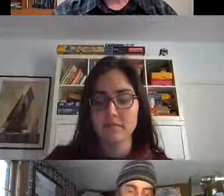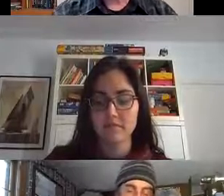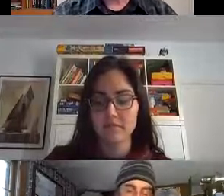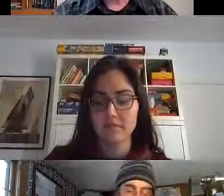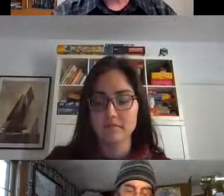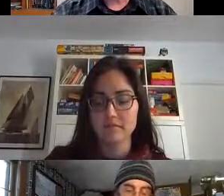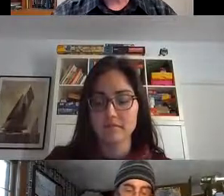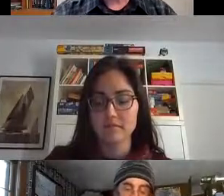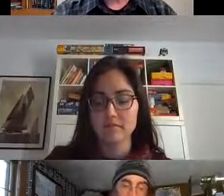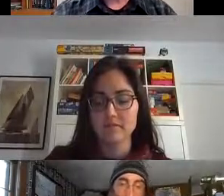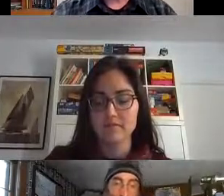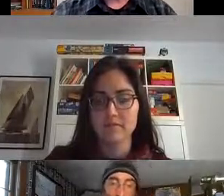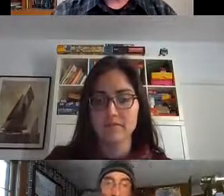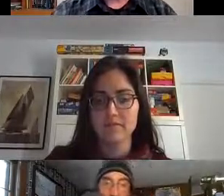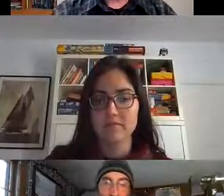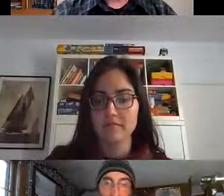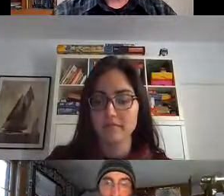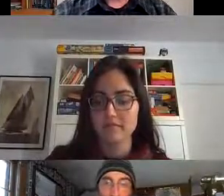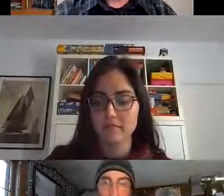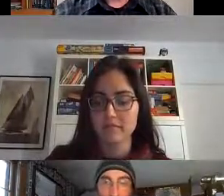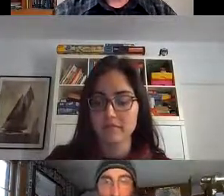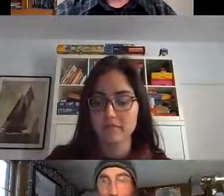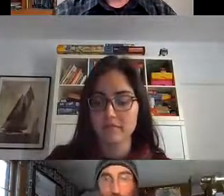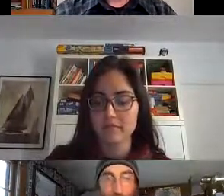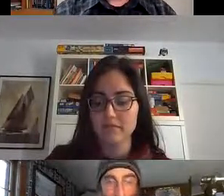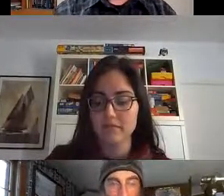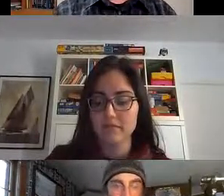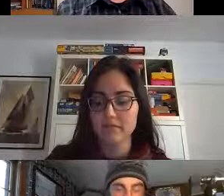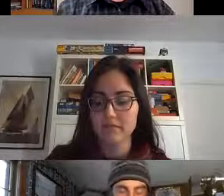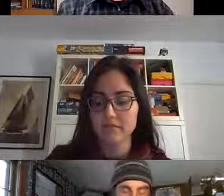my life, uh teaching, and drawing comics, and doing all sorts, and playing